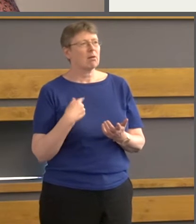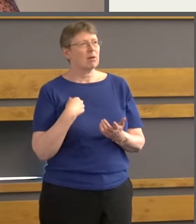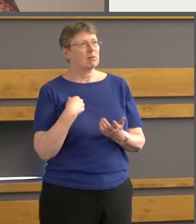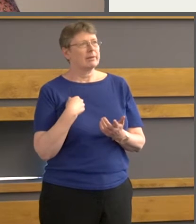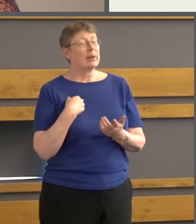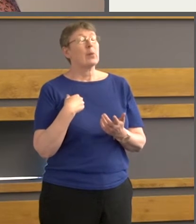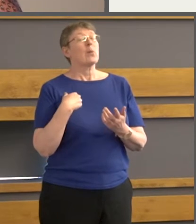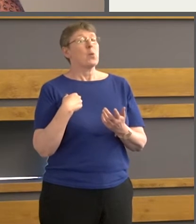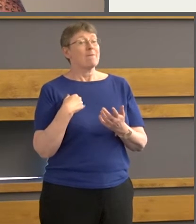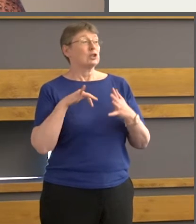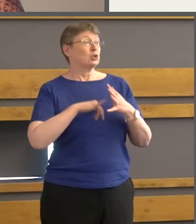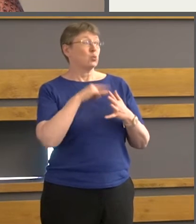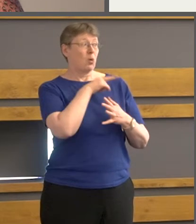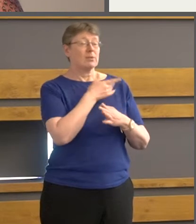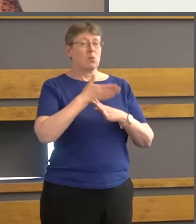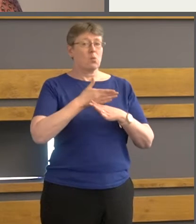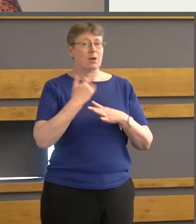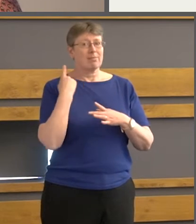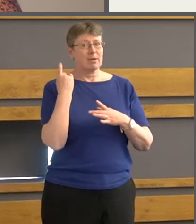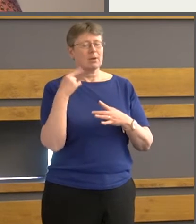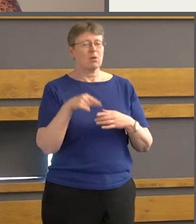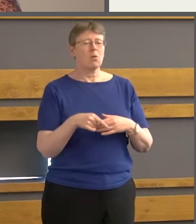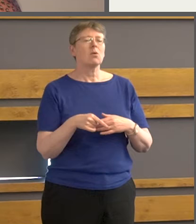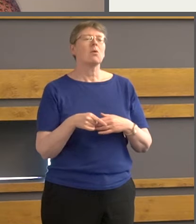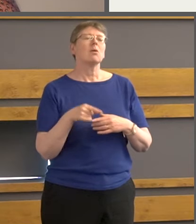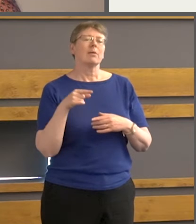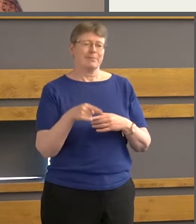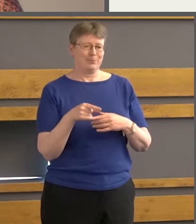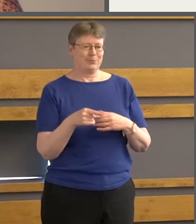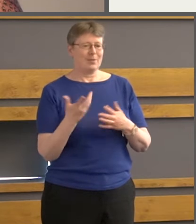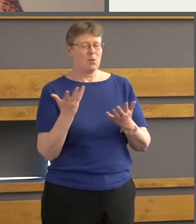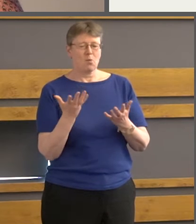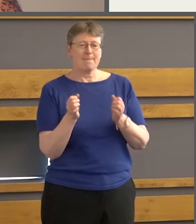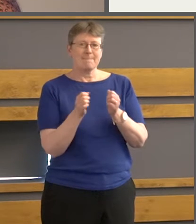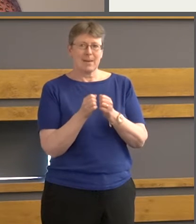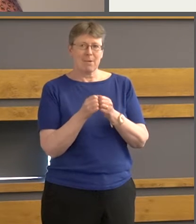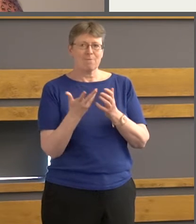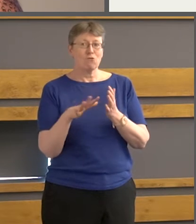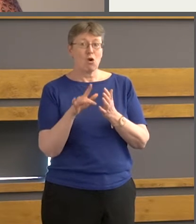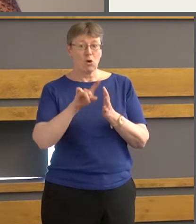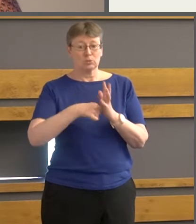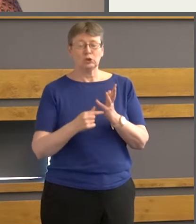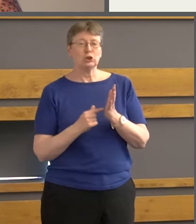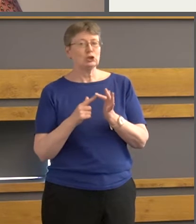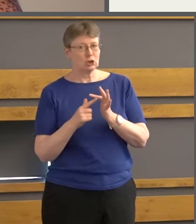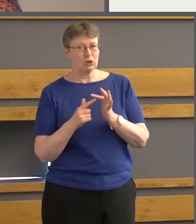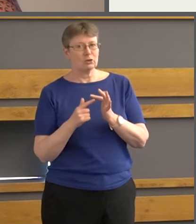in Swapnaa's work for so long is that she makes her caddy paper from jute by hand, before drawing, before printing,